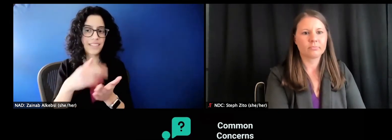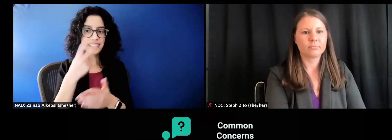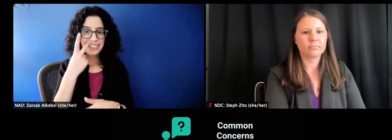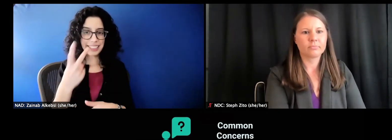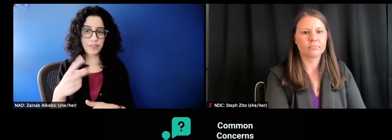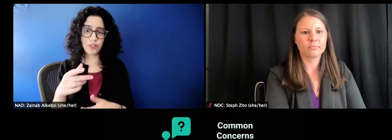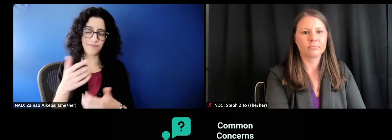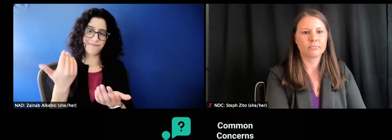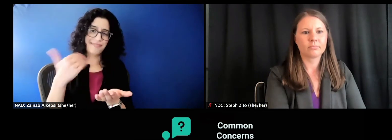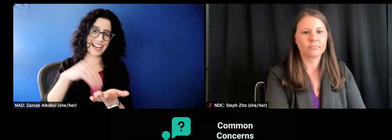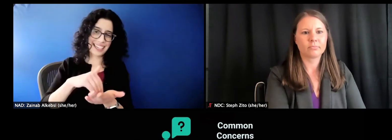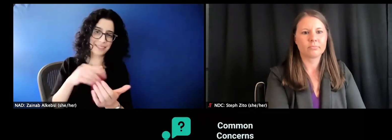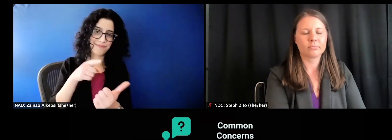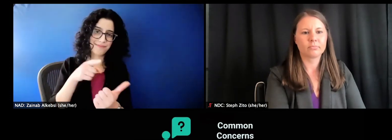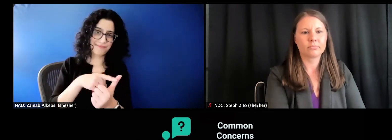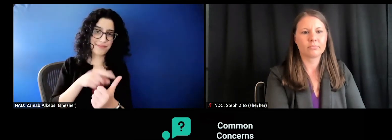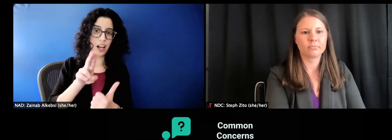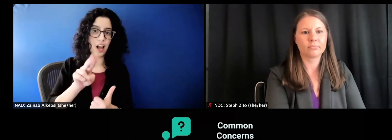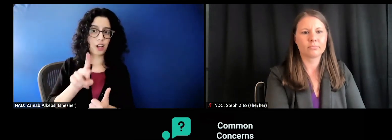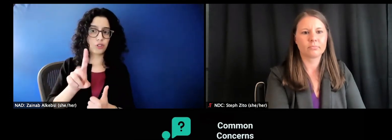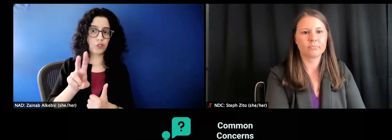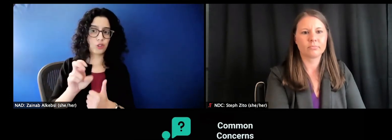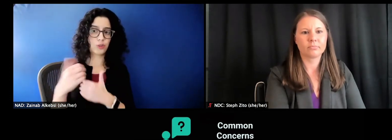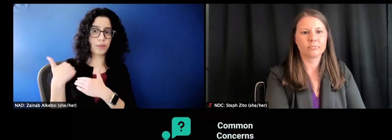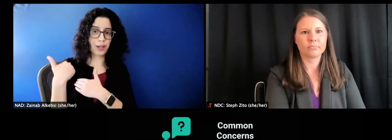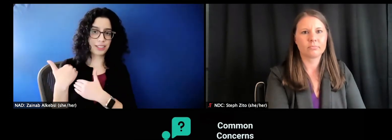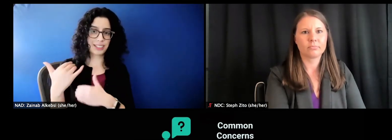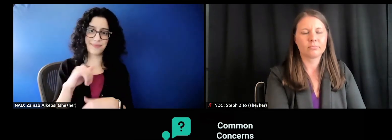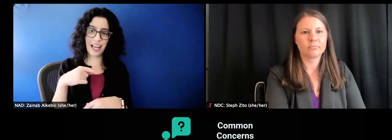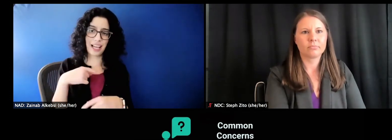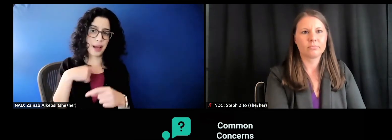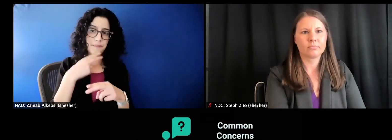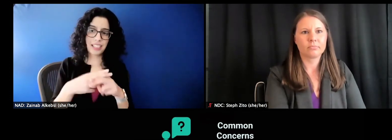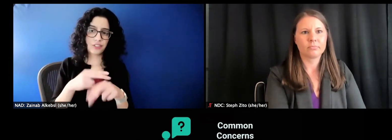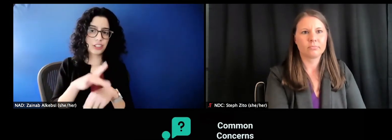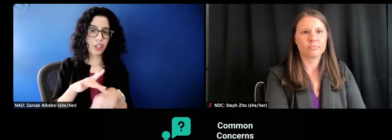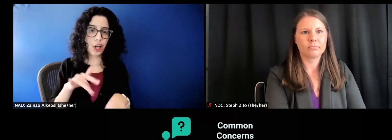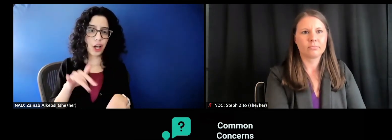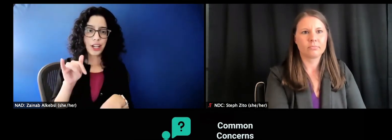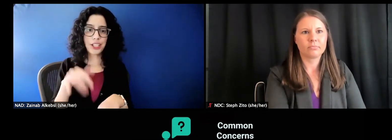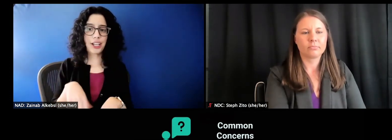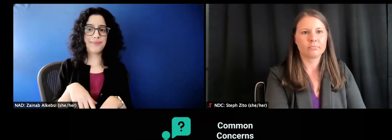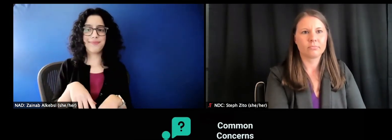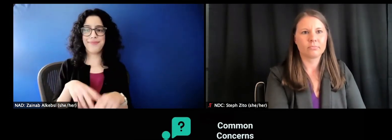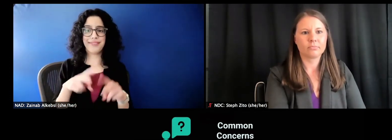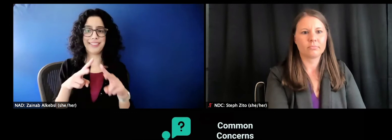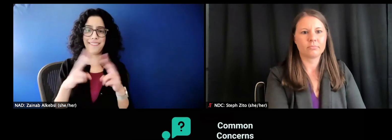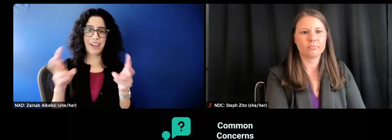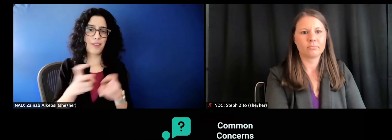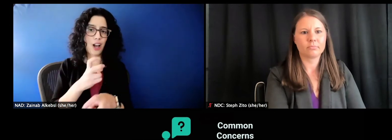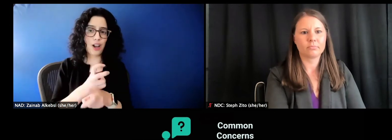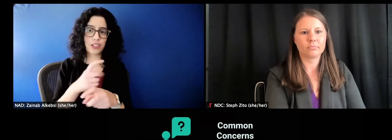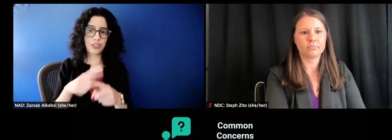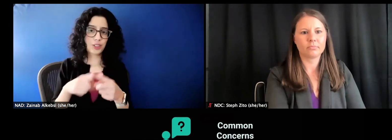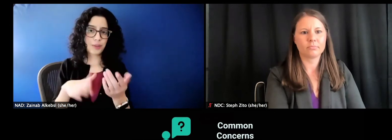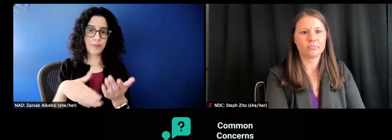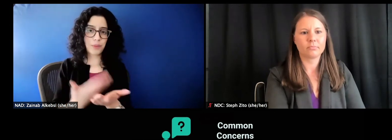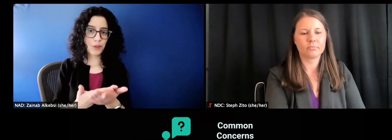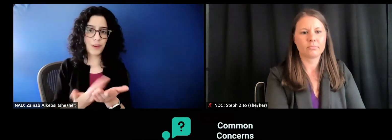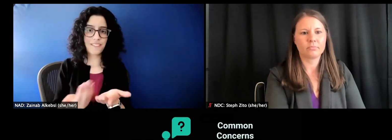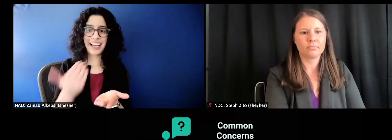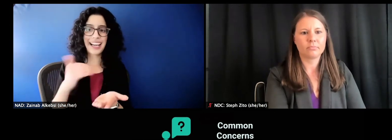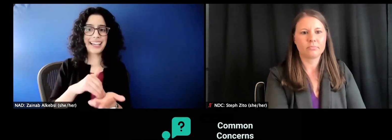see, undue burden, as I said earlier is very hard to prove.